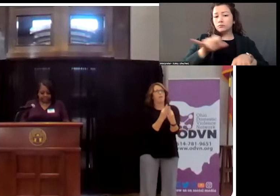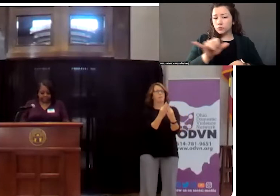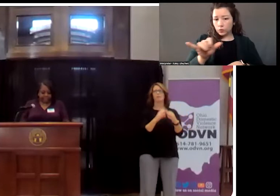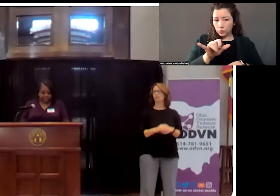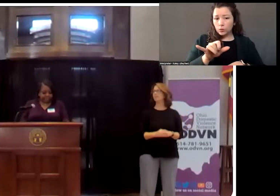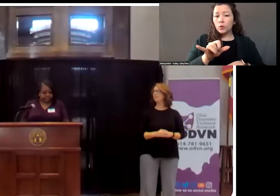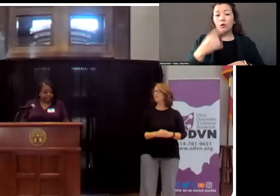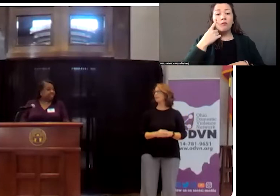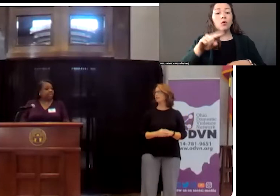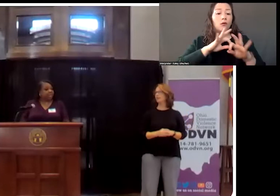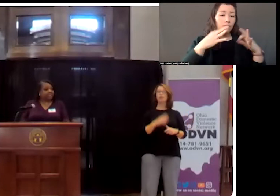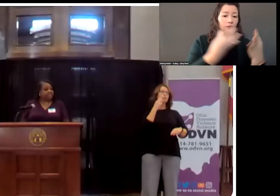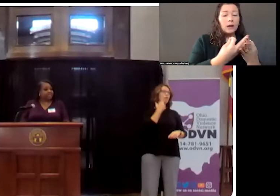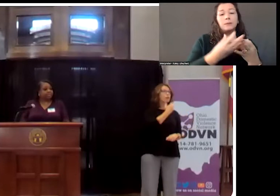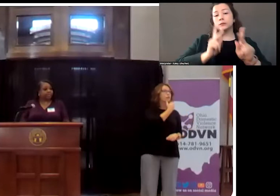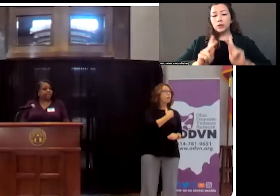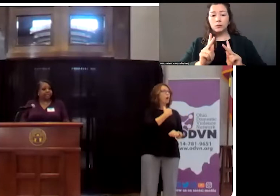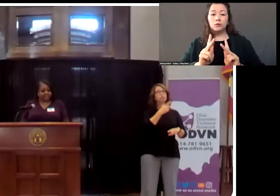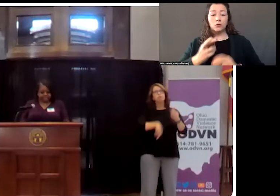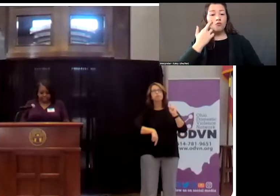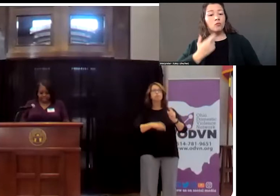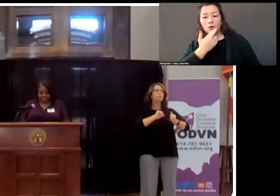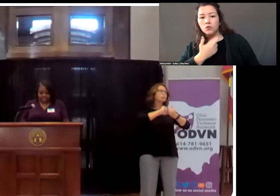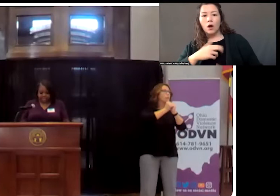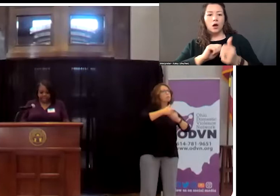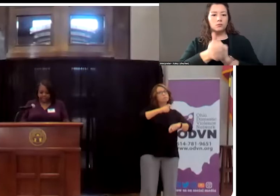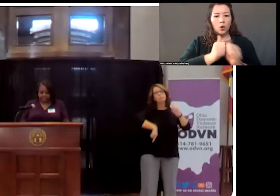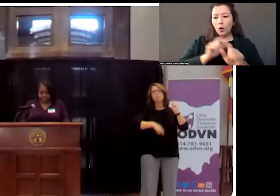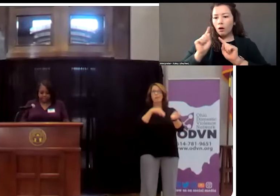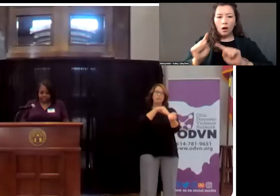We couldn't go to restaurants, sporting events, doctor's appointments.